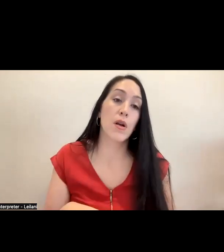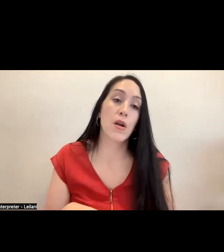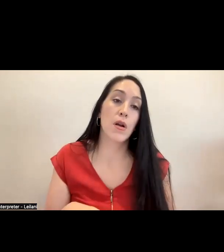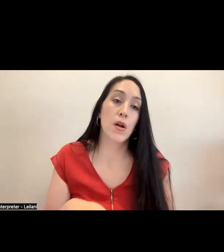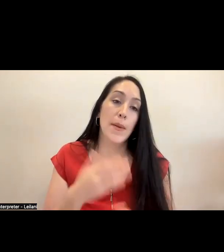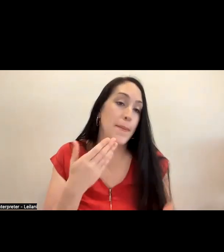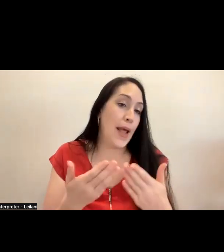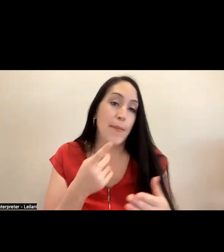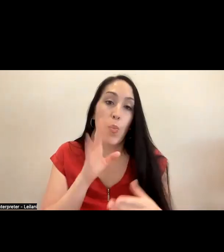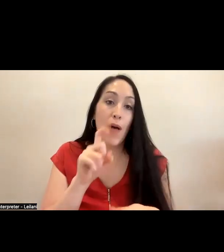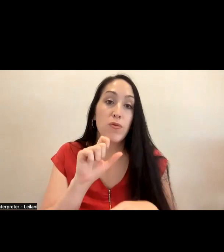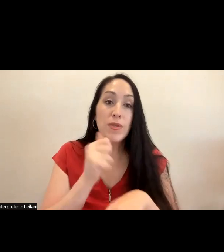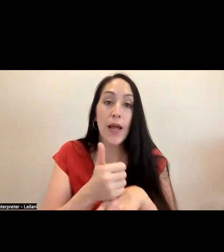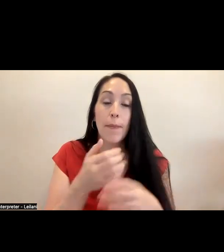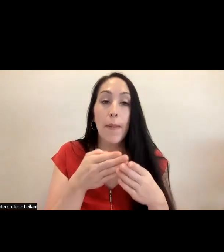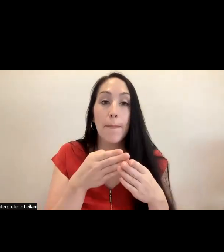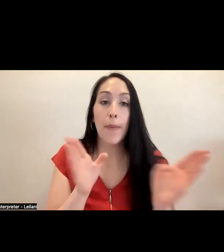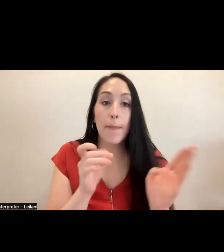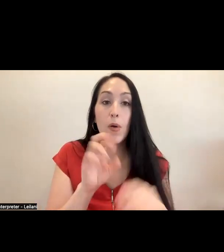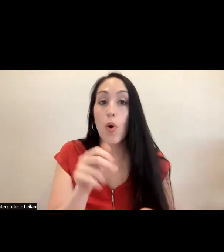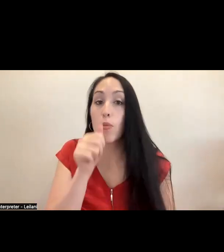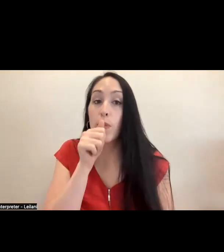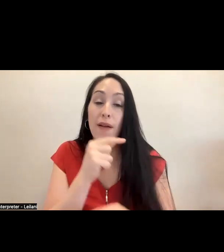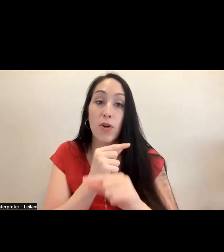12:01:55 But the beginning is, if you have a trusted person, and they could just to help